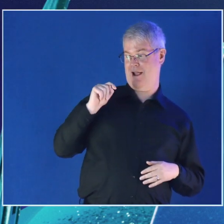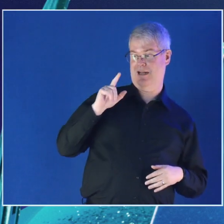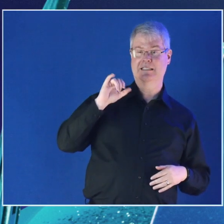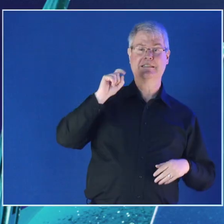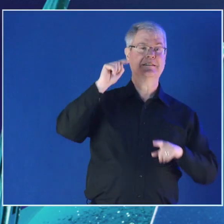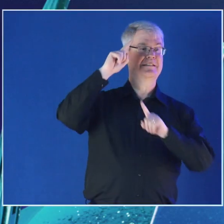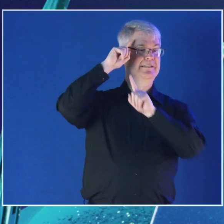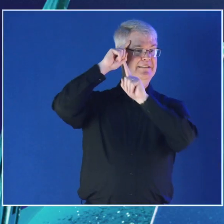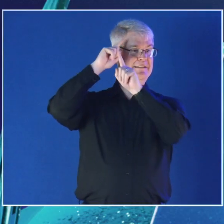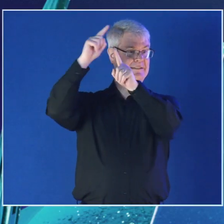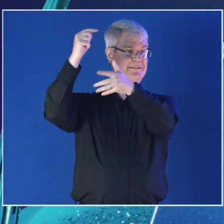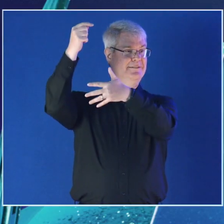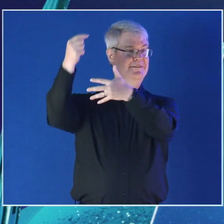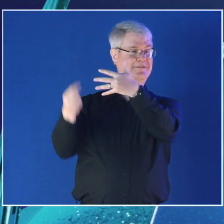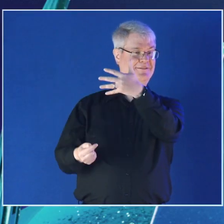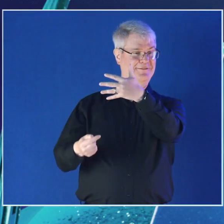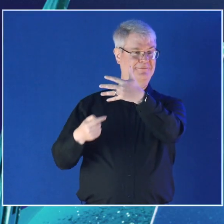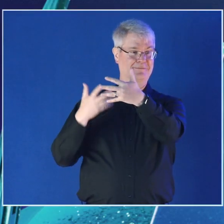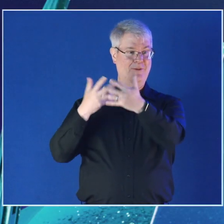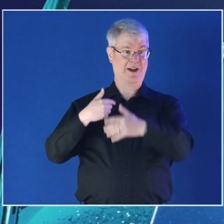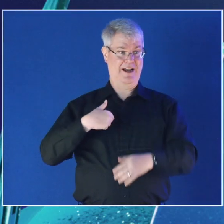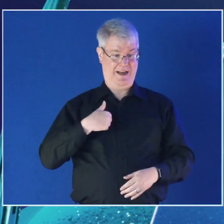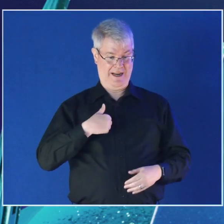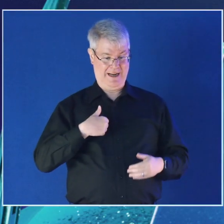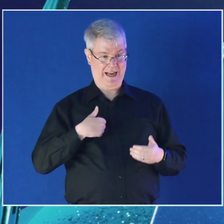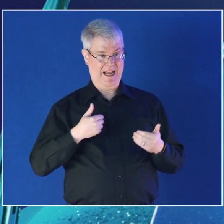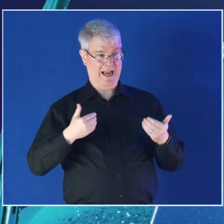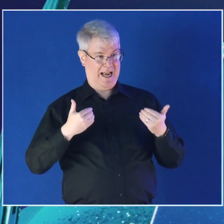the hassles I had to really overcome,